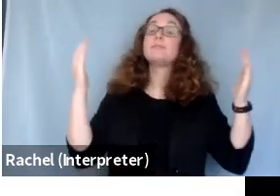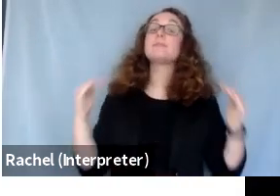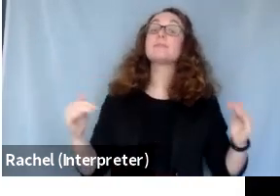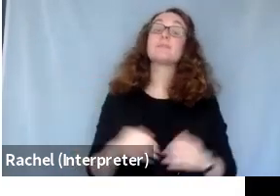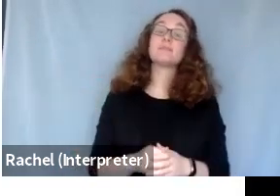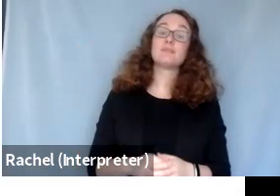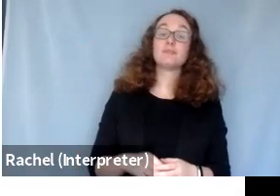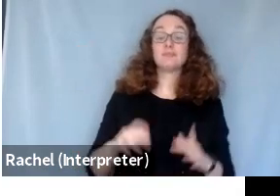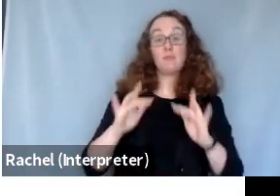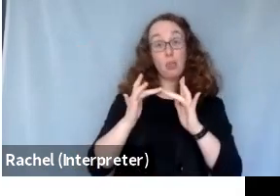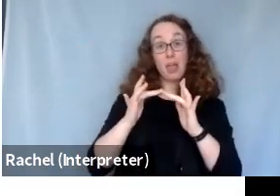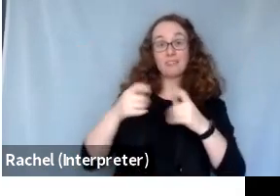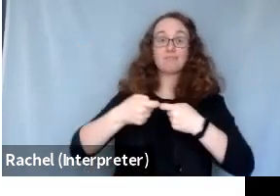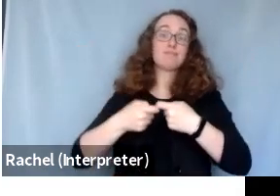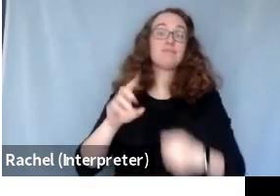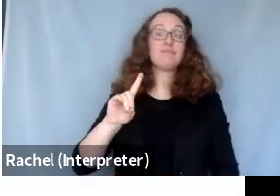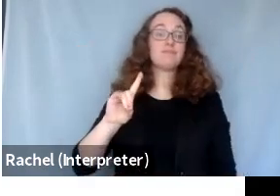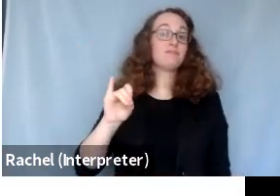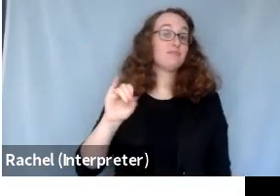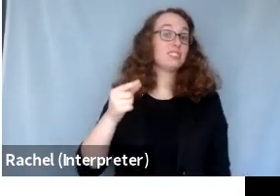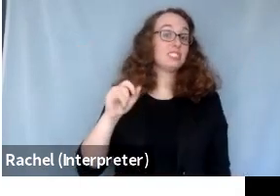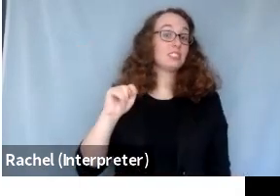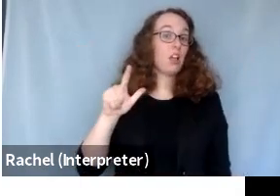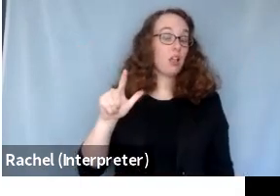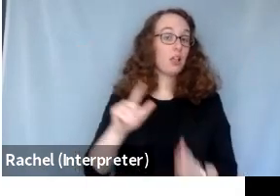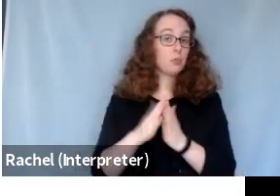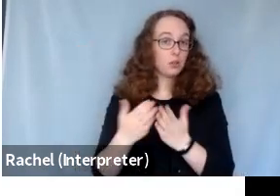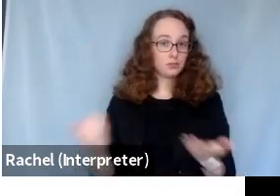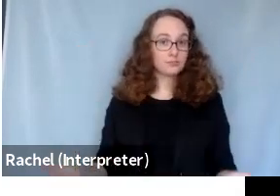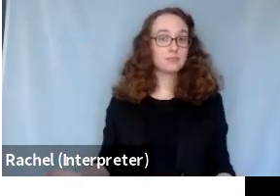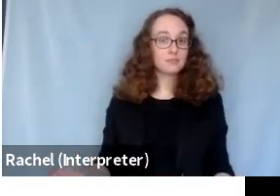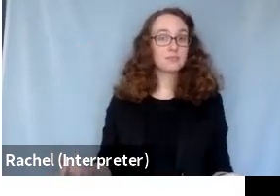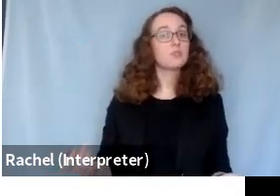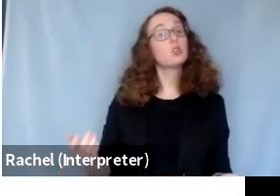running out with a physical book you can touch, we give you a code.